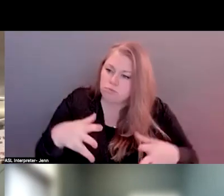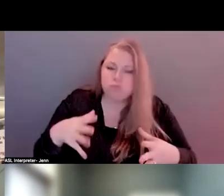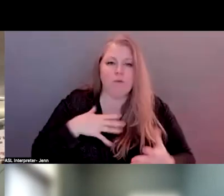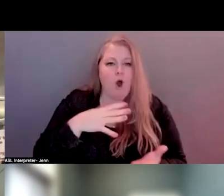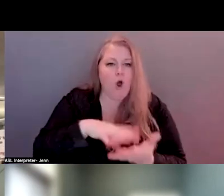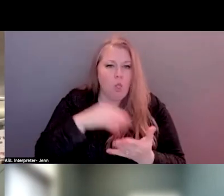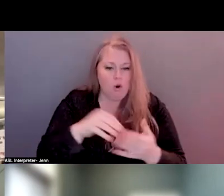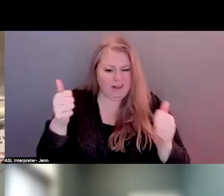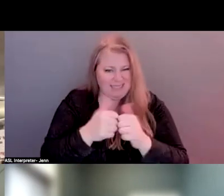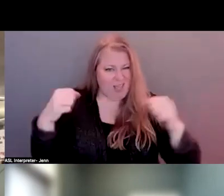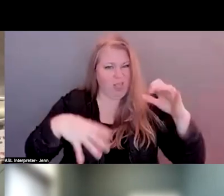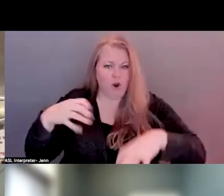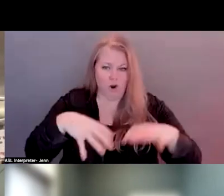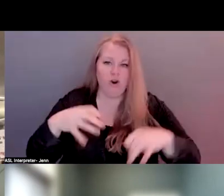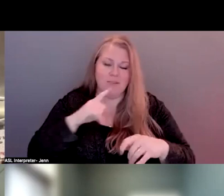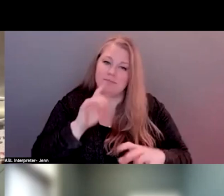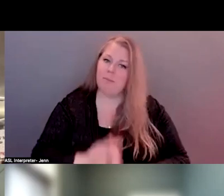hugely important. Thank you.